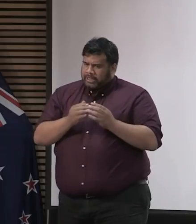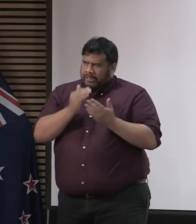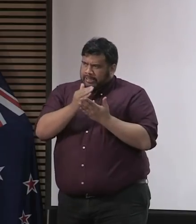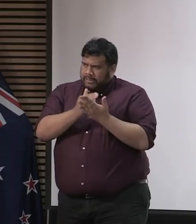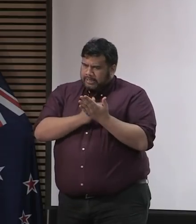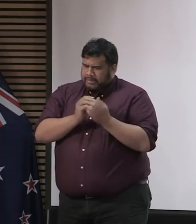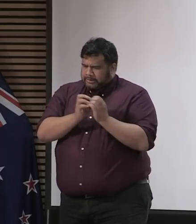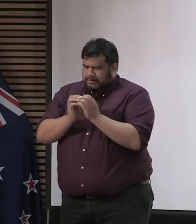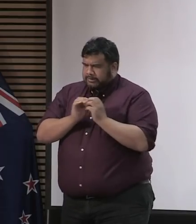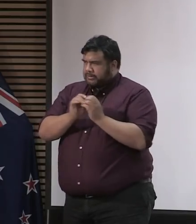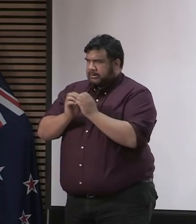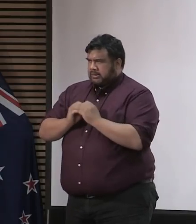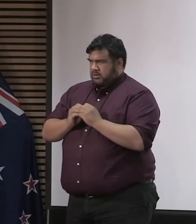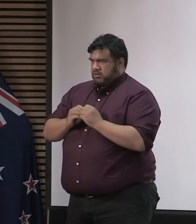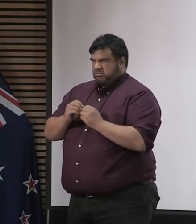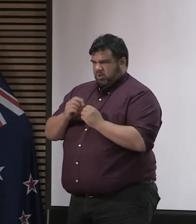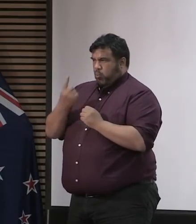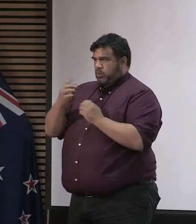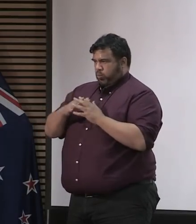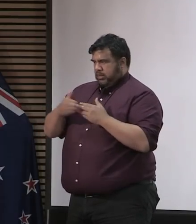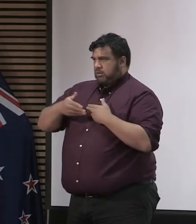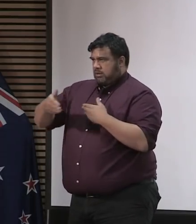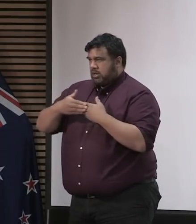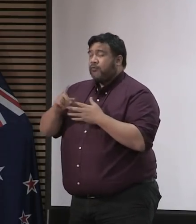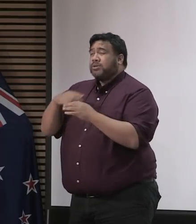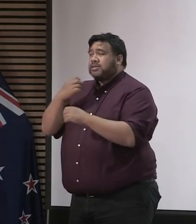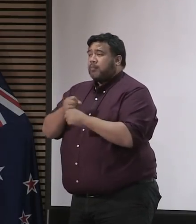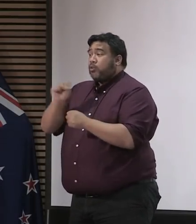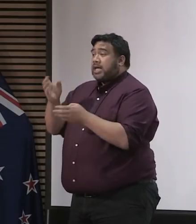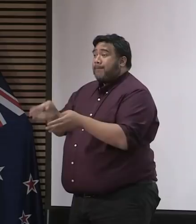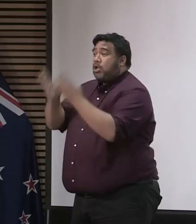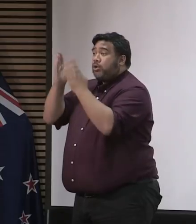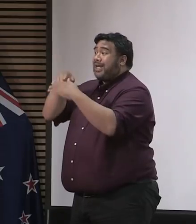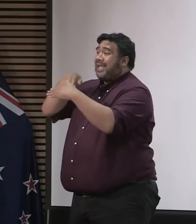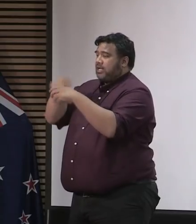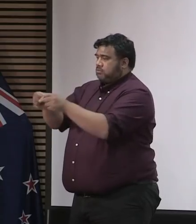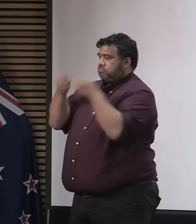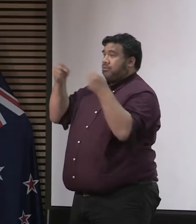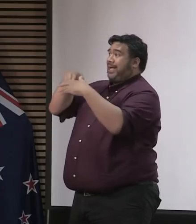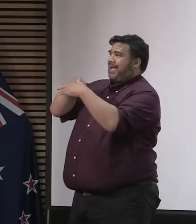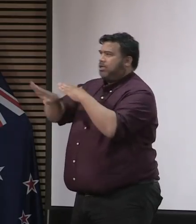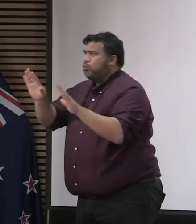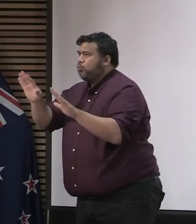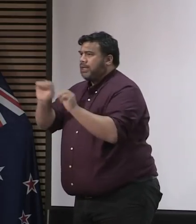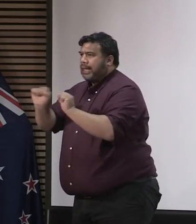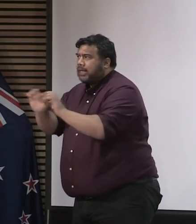next few days to prepare. That includes premises bein gcleaned in preparation as well.